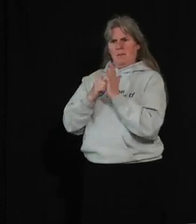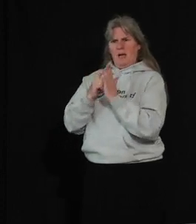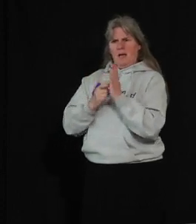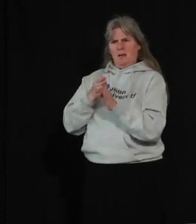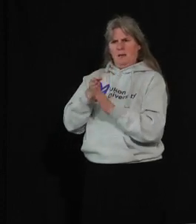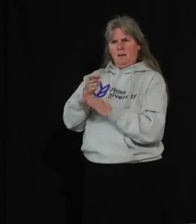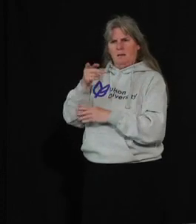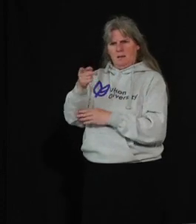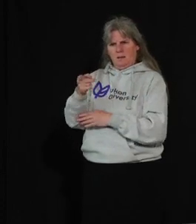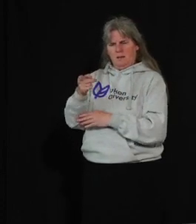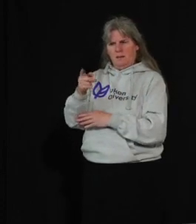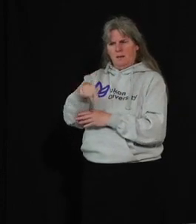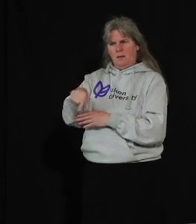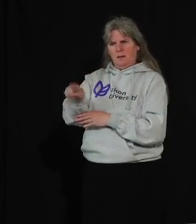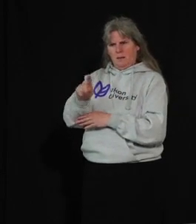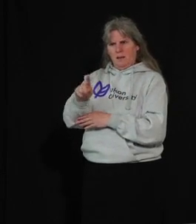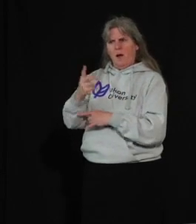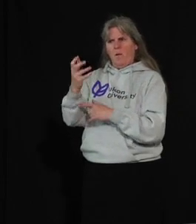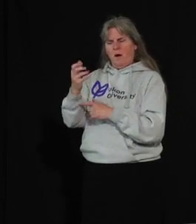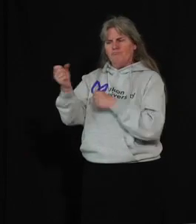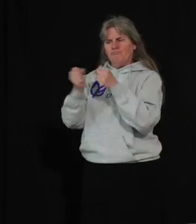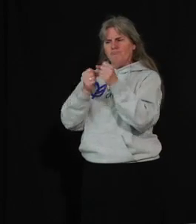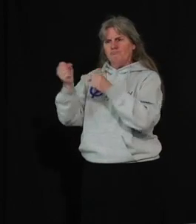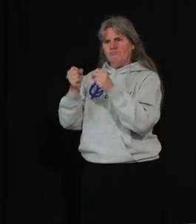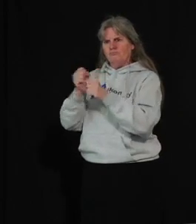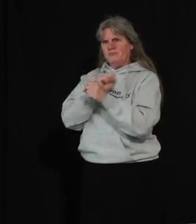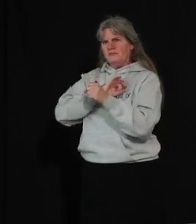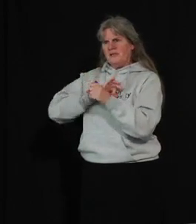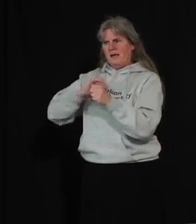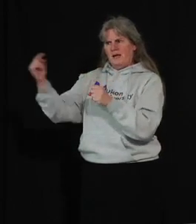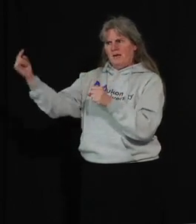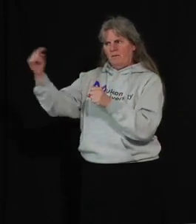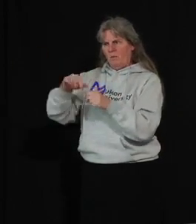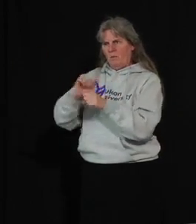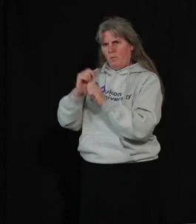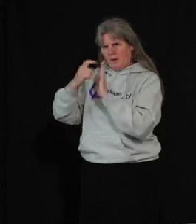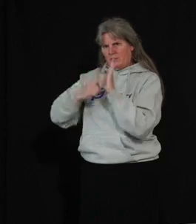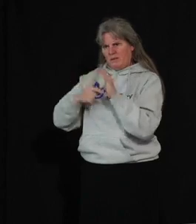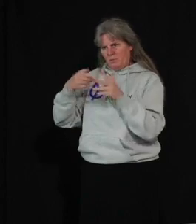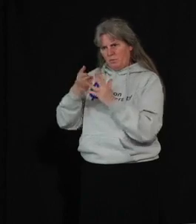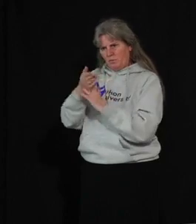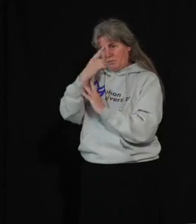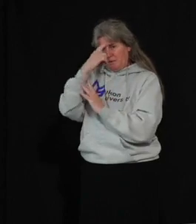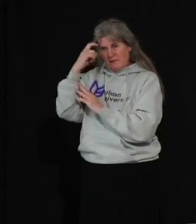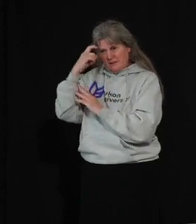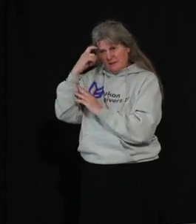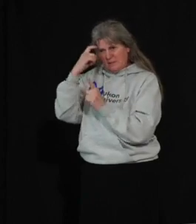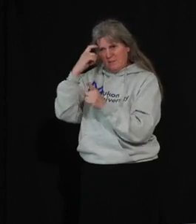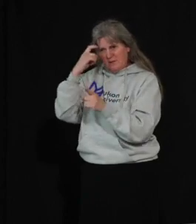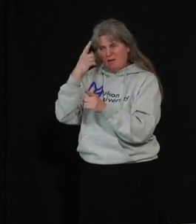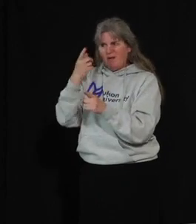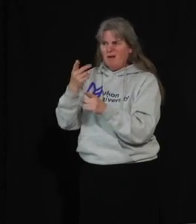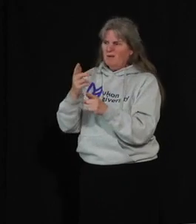about wanting to bring in workers to come into the minds for the summer and saying that